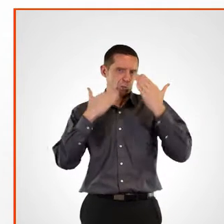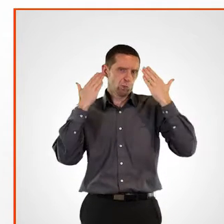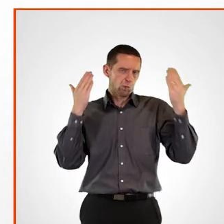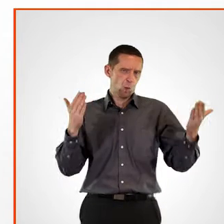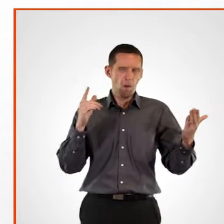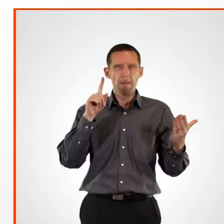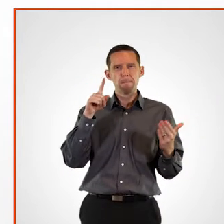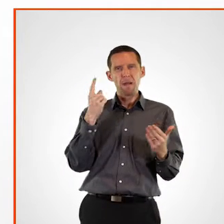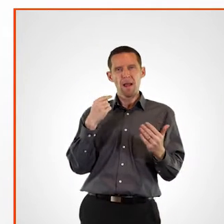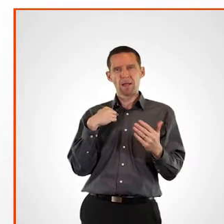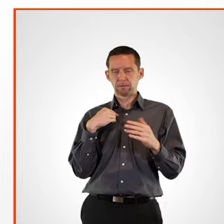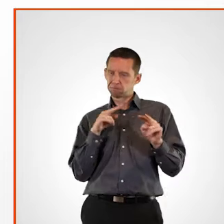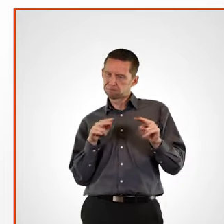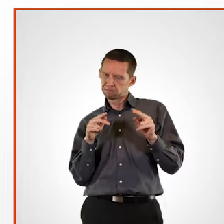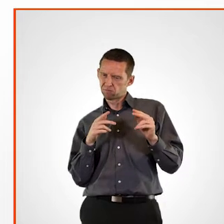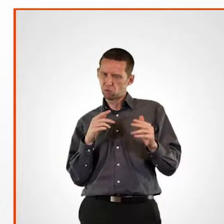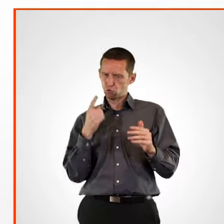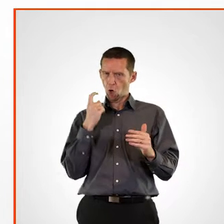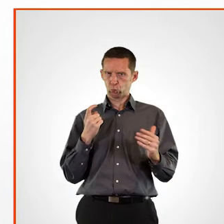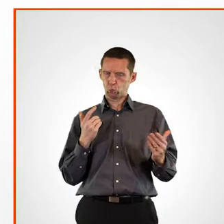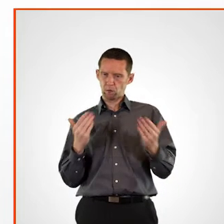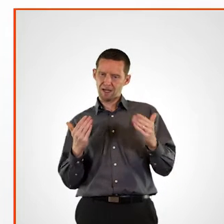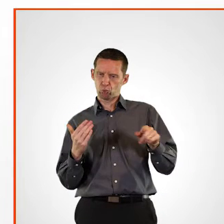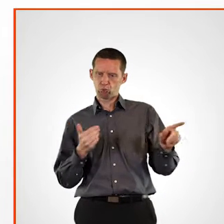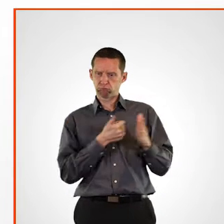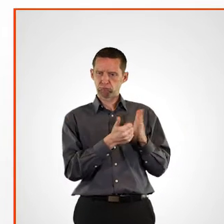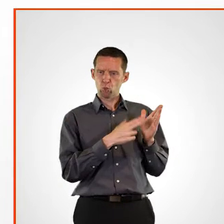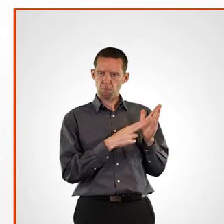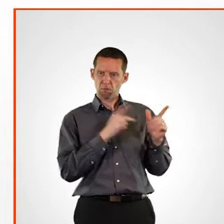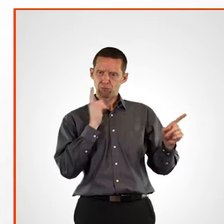We don't know. But according to test norms, we were pretty comparable to normal hearing kids.